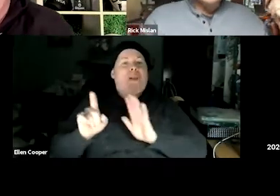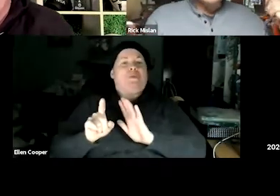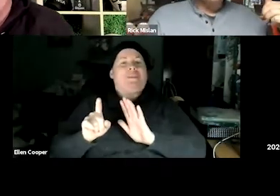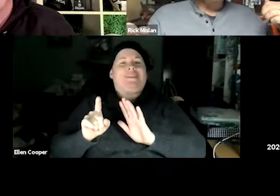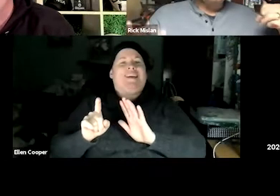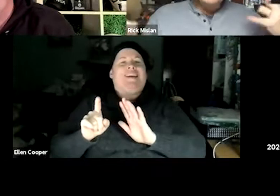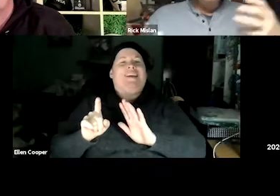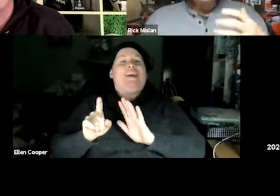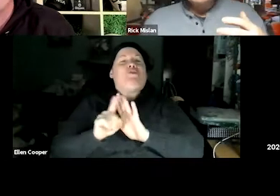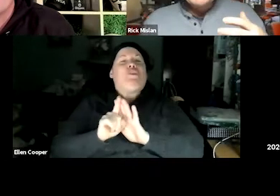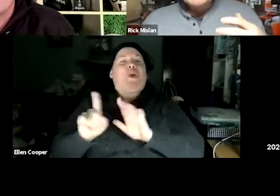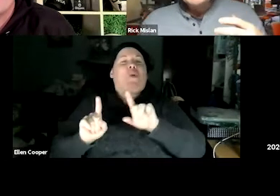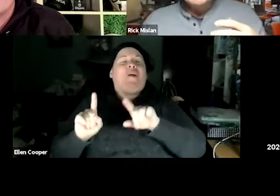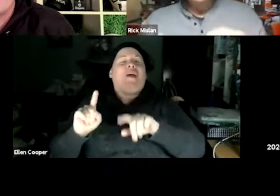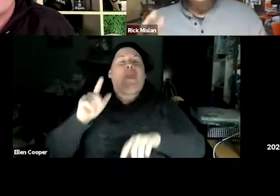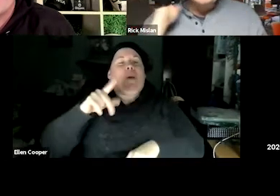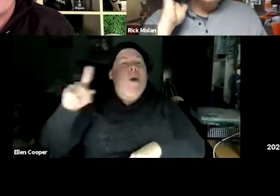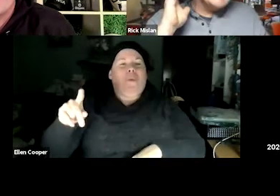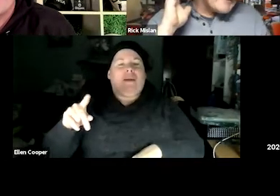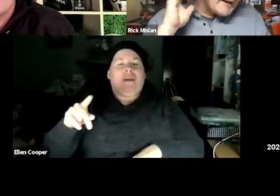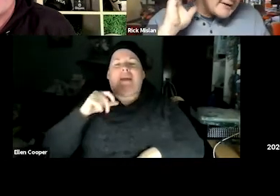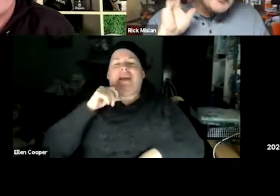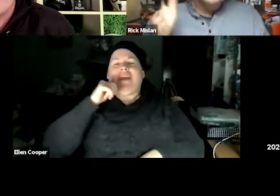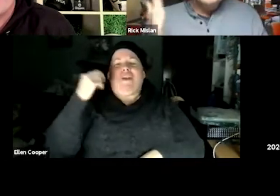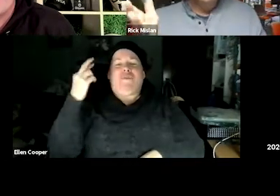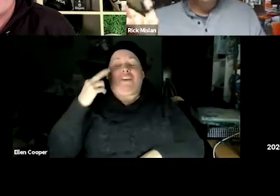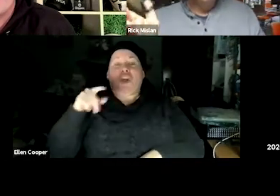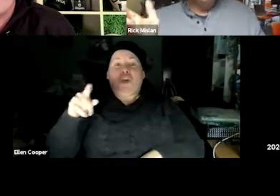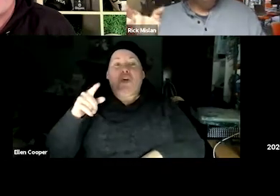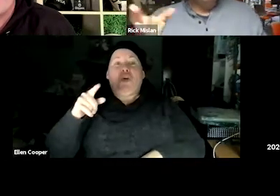Rick Mislan: Right. Nobody knew the difference and you answered it on enroll you know you